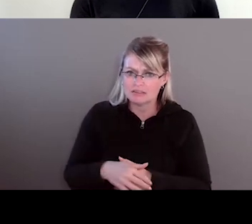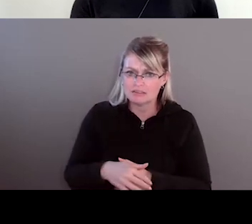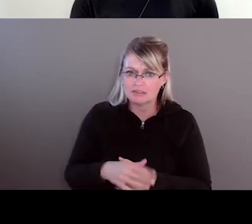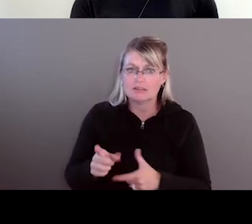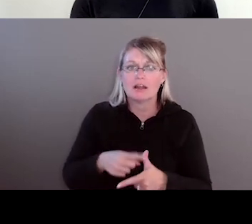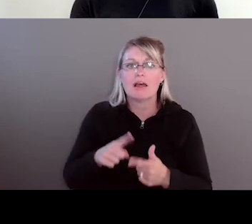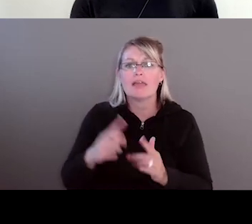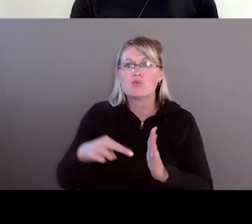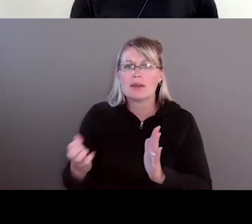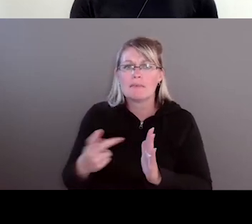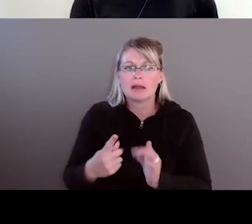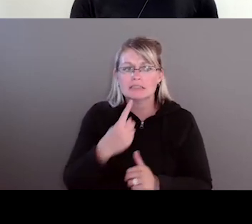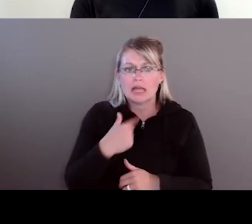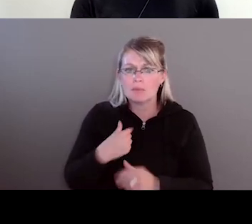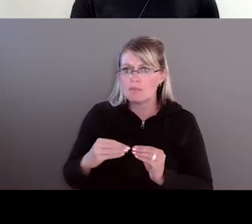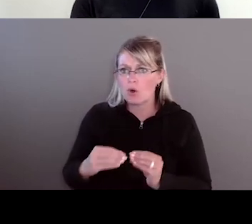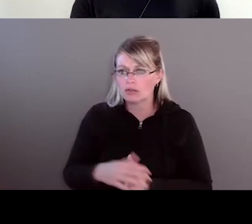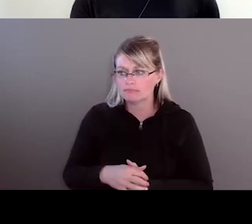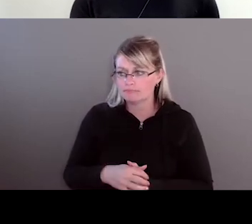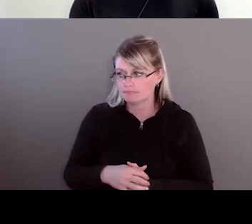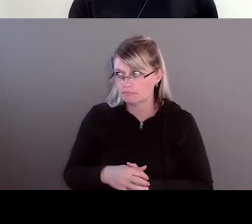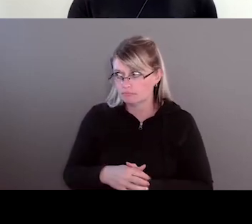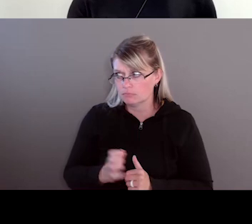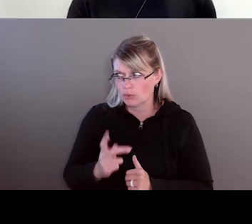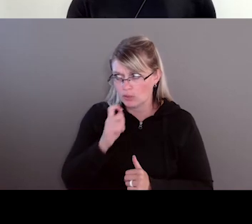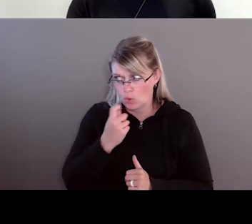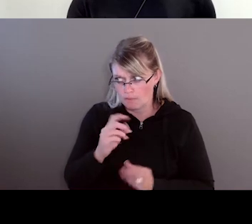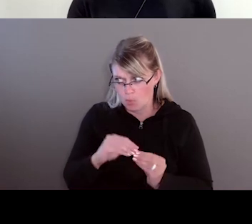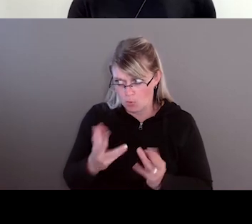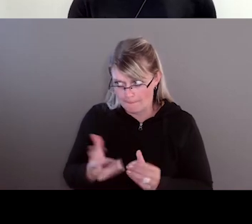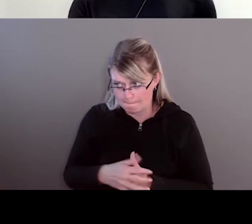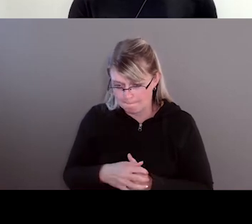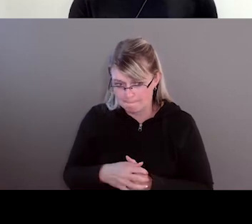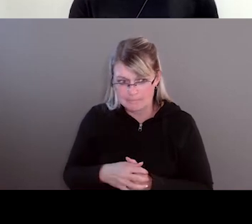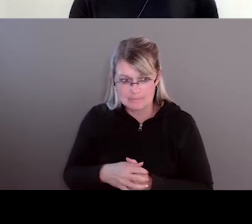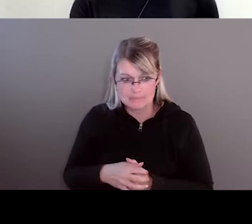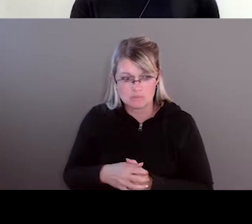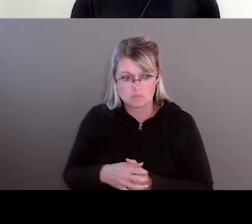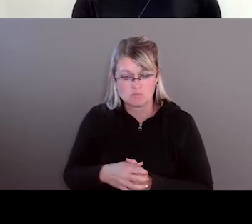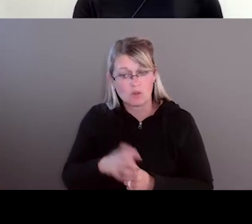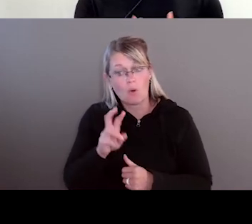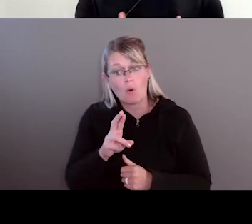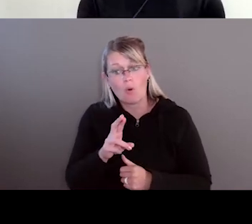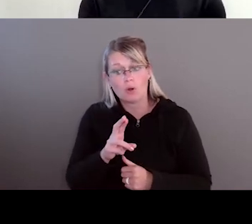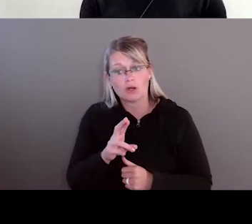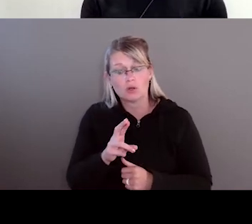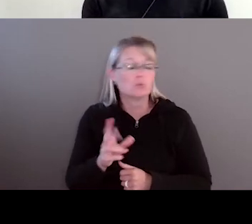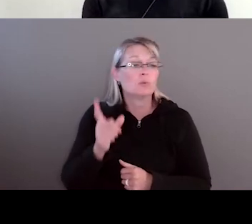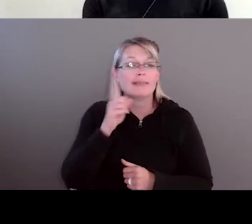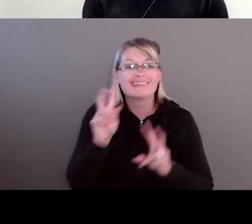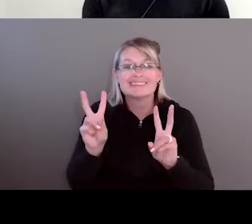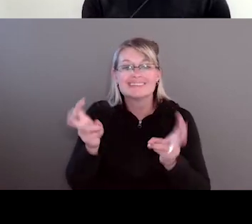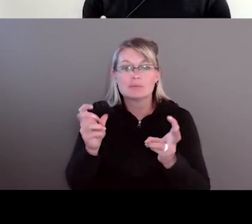back. Tell me more -- cool, tell you more about what to. Or we make the subject of the link the